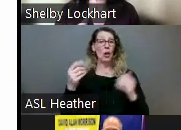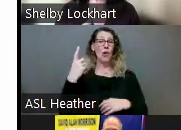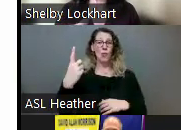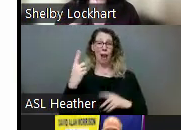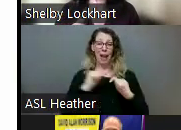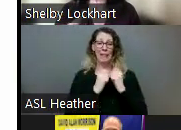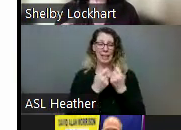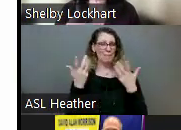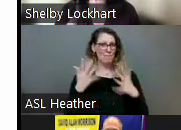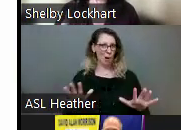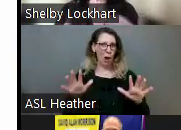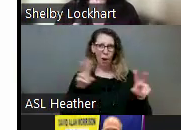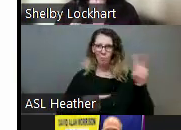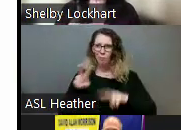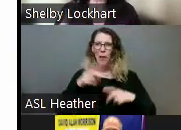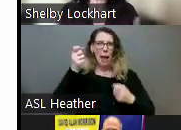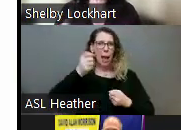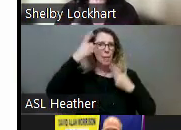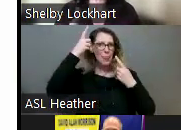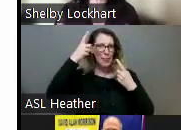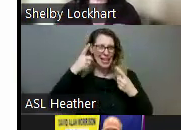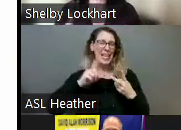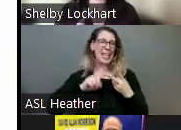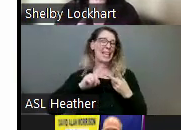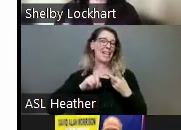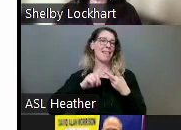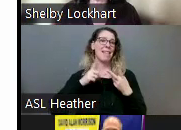looked at your Monday mornings and started to ask the kids and families on Monday